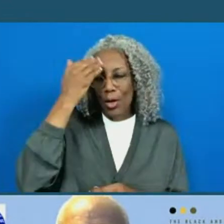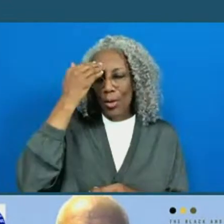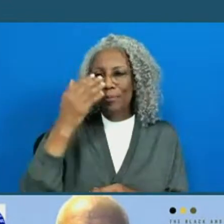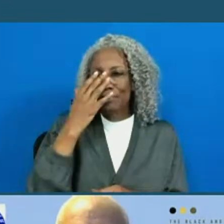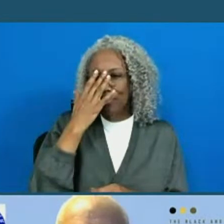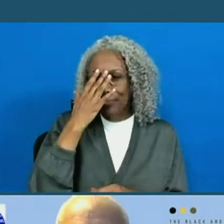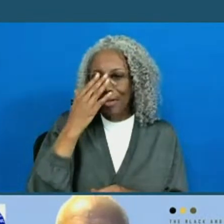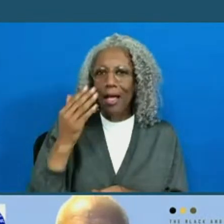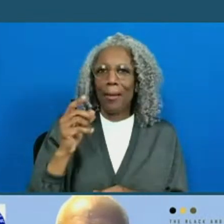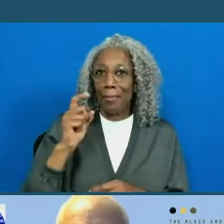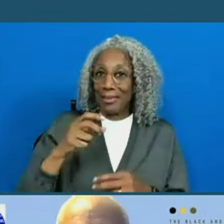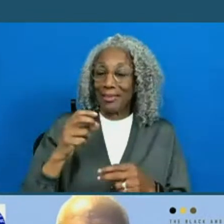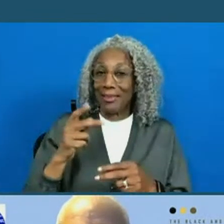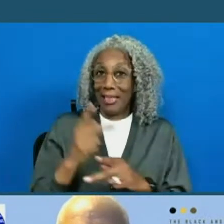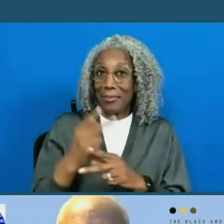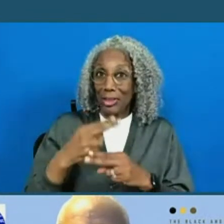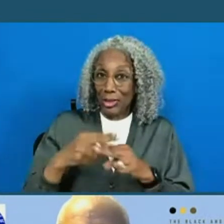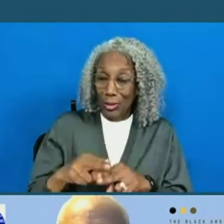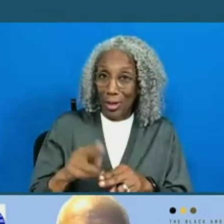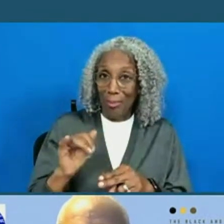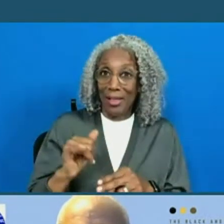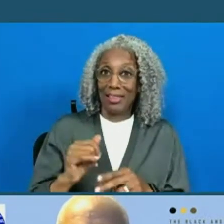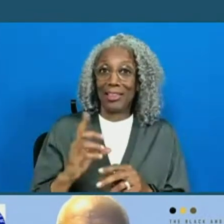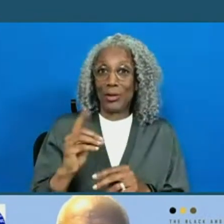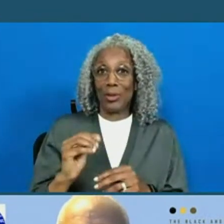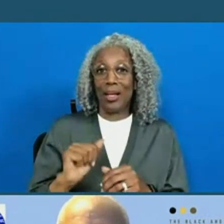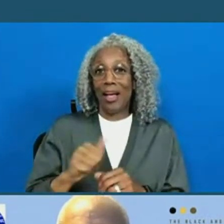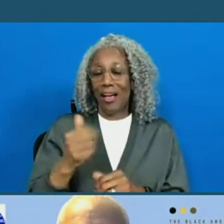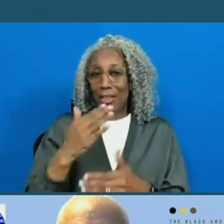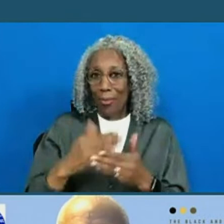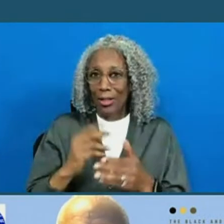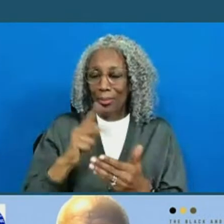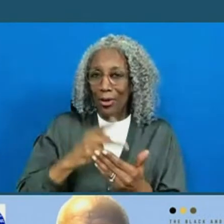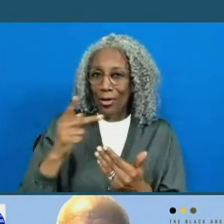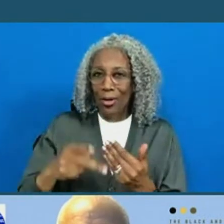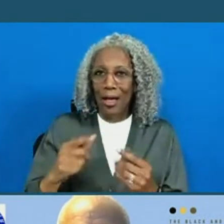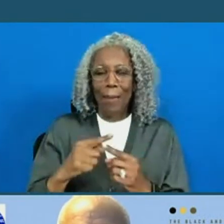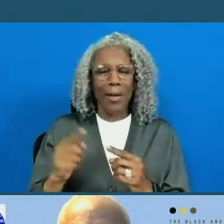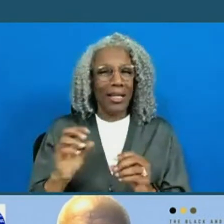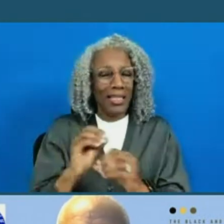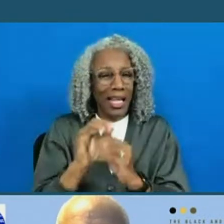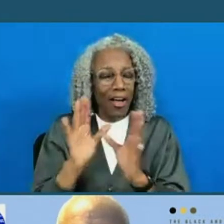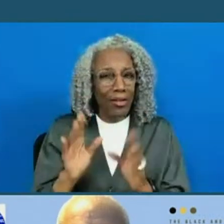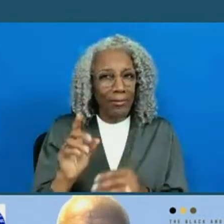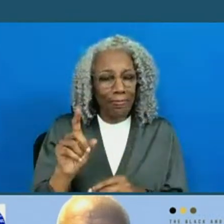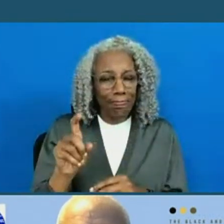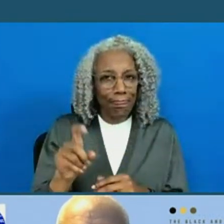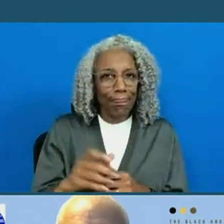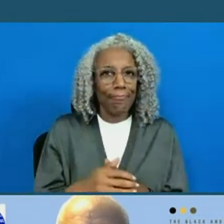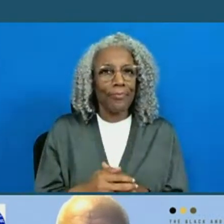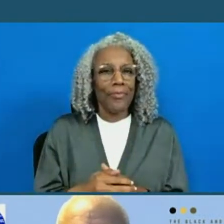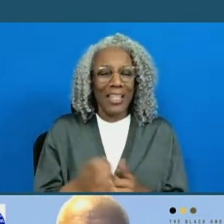McKnight, but I'll just say, and I know that we have to keep it short and tight. Um, because we